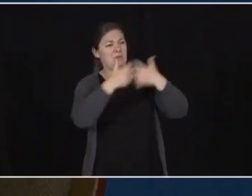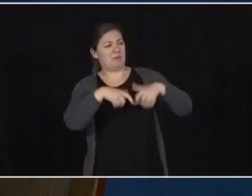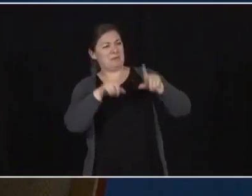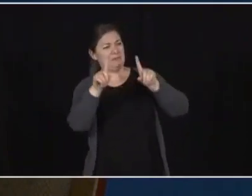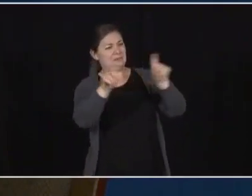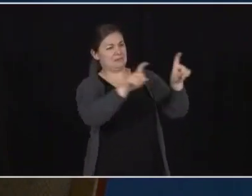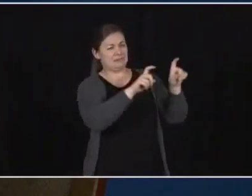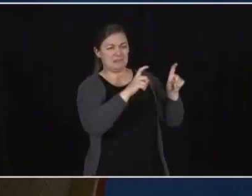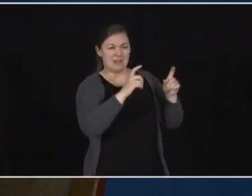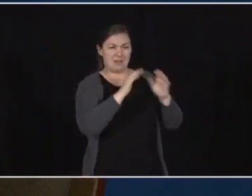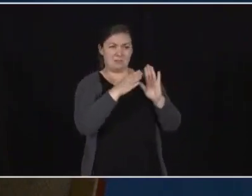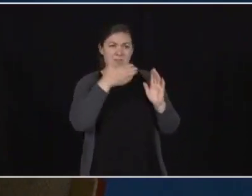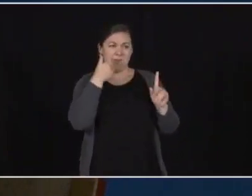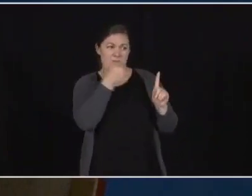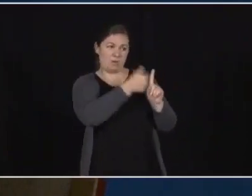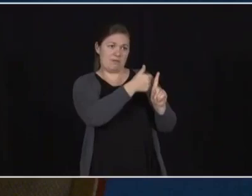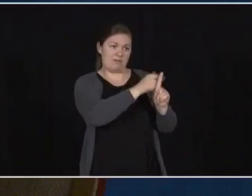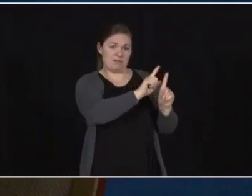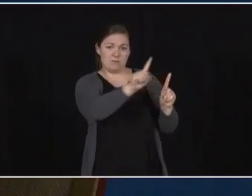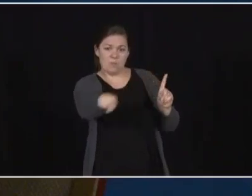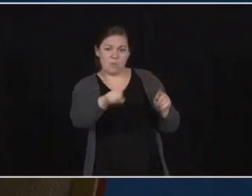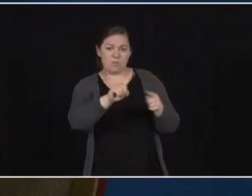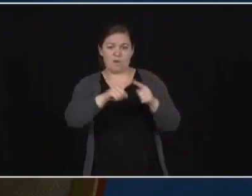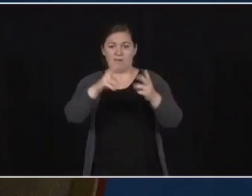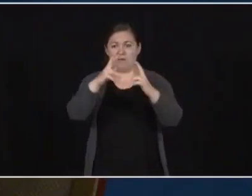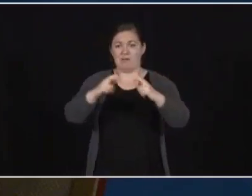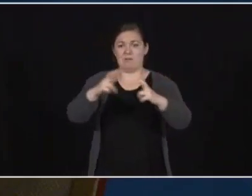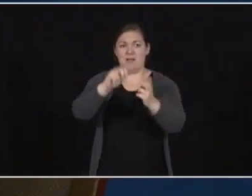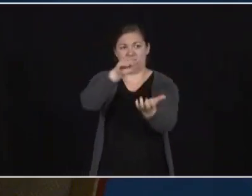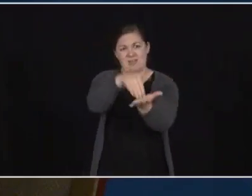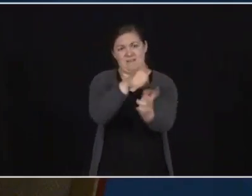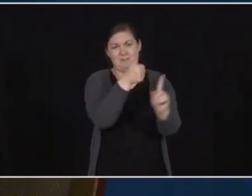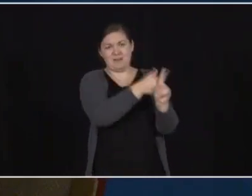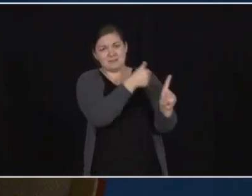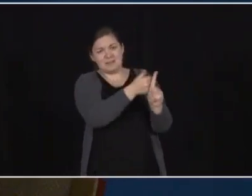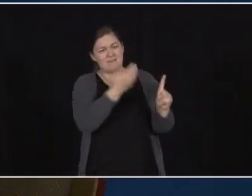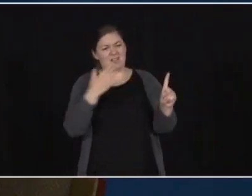As we support those groups and assessment centers we will be setting up something in certain areas.